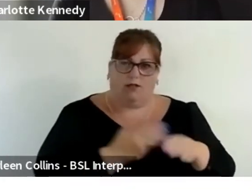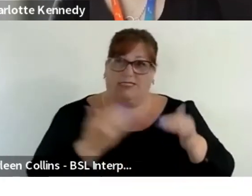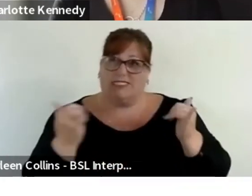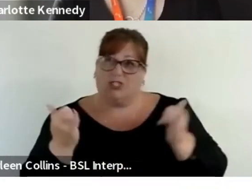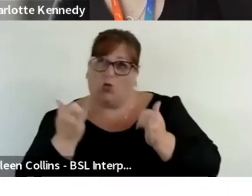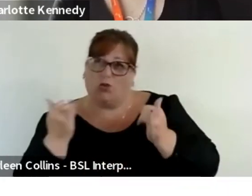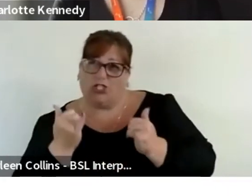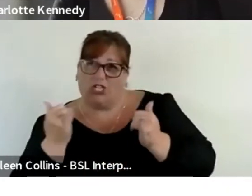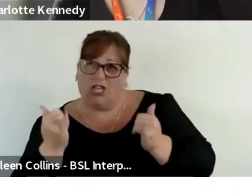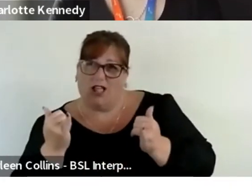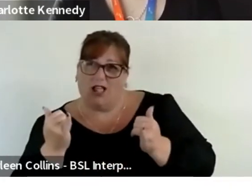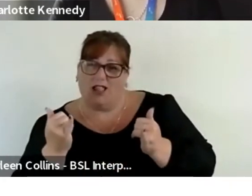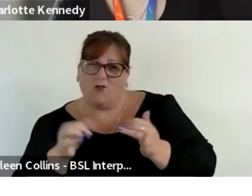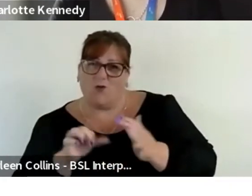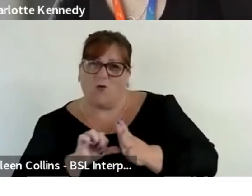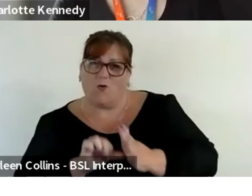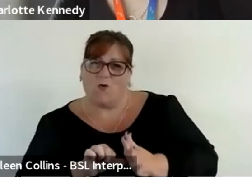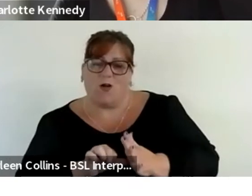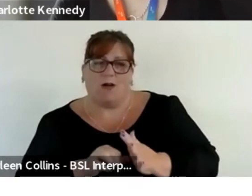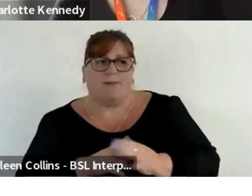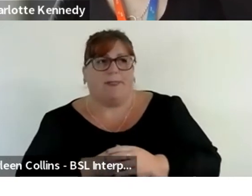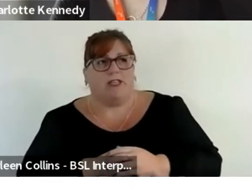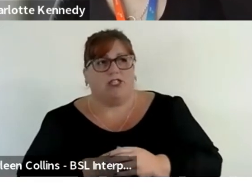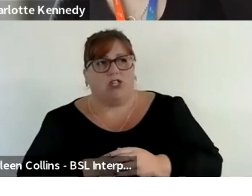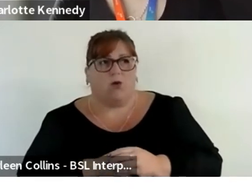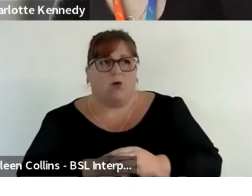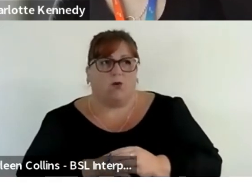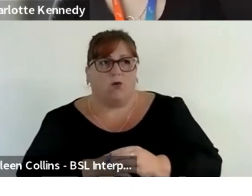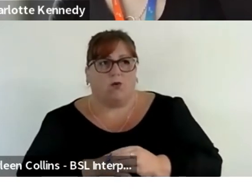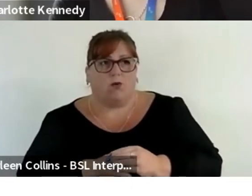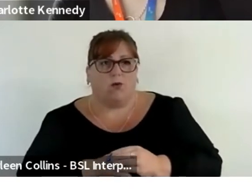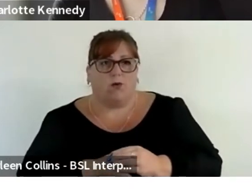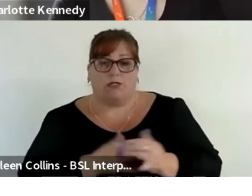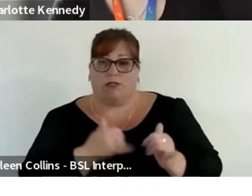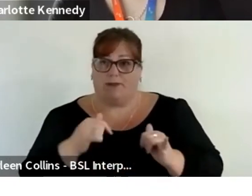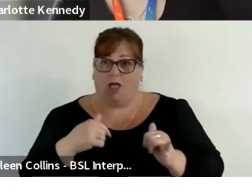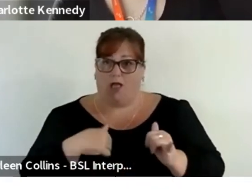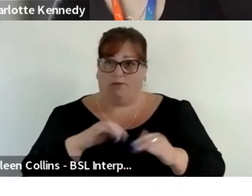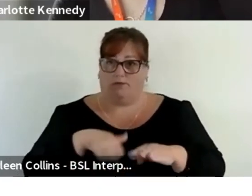So the ability to set focus time on Google, which is visible then to